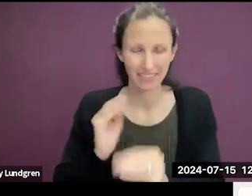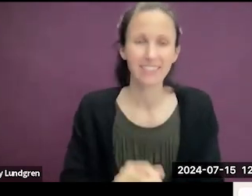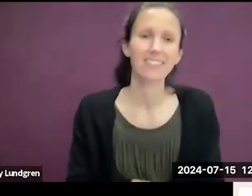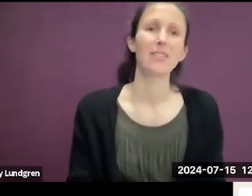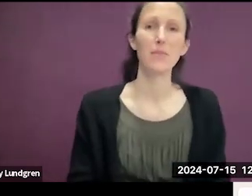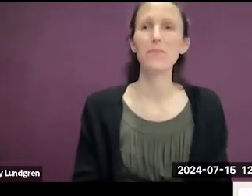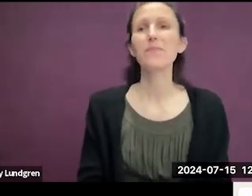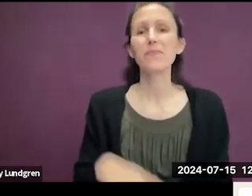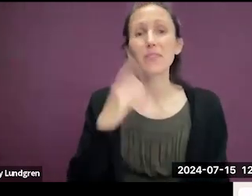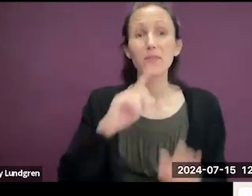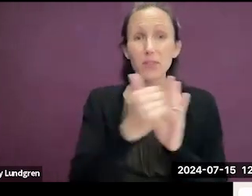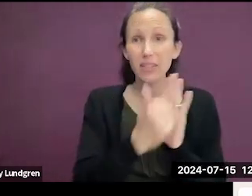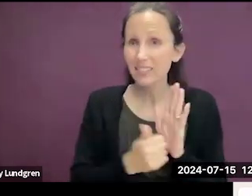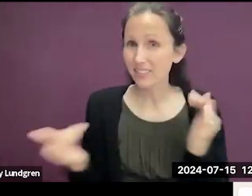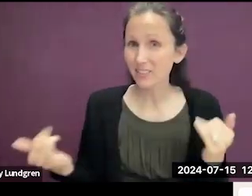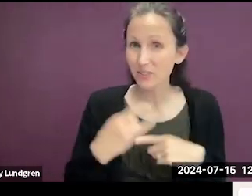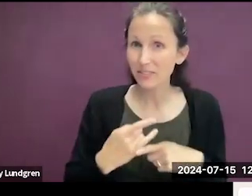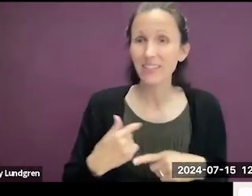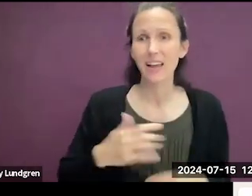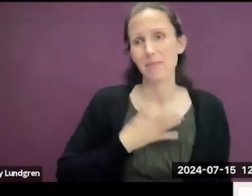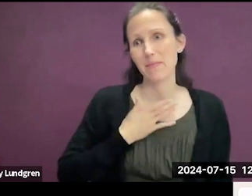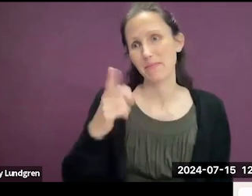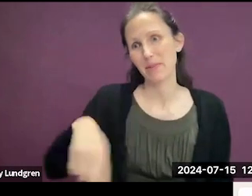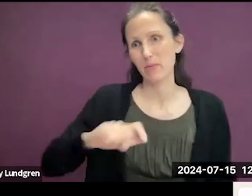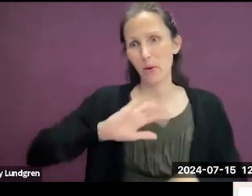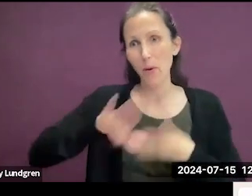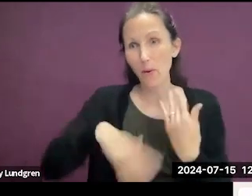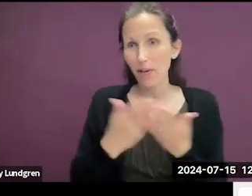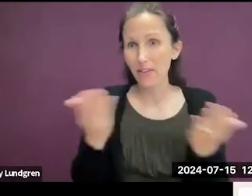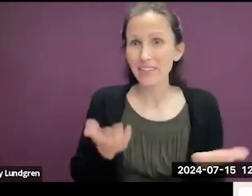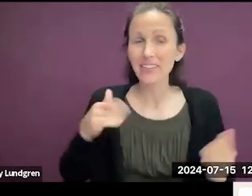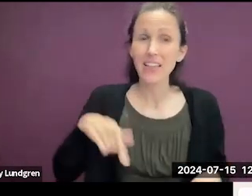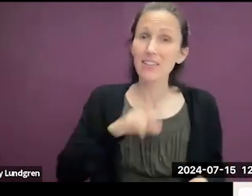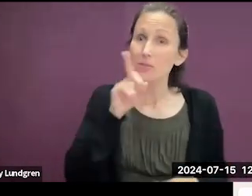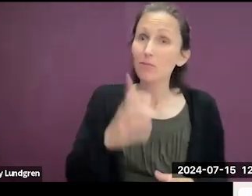As for our agenda today, I'm glad you're all here, because it is really important to be part of a culture